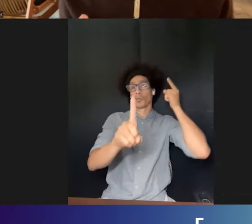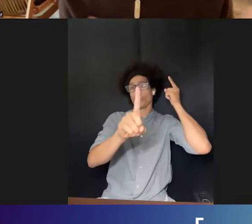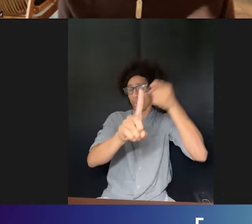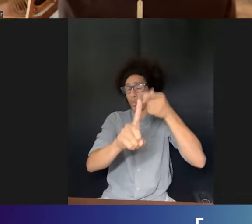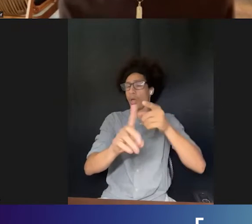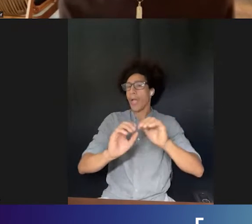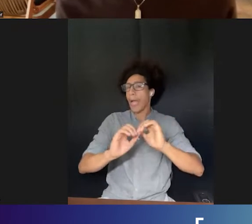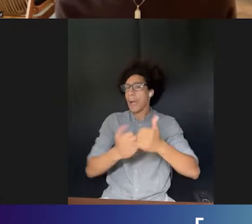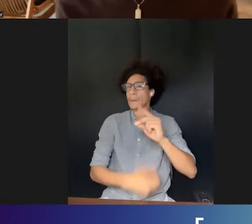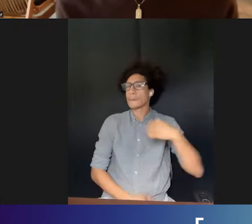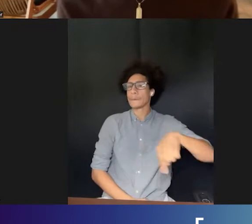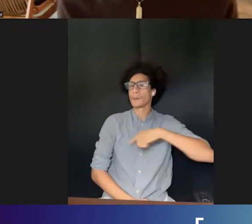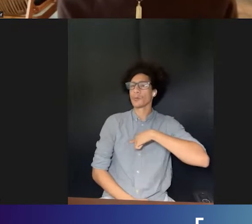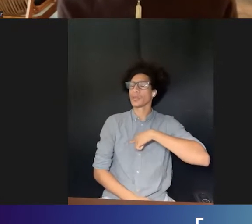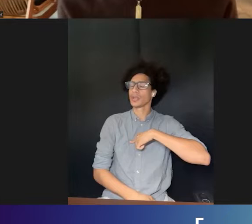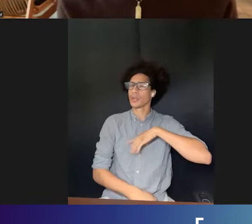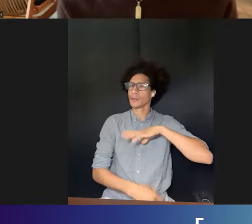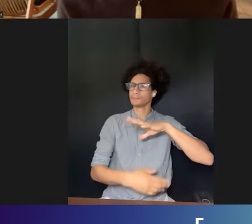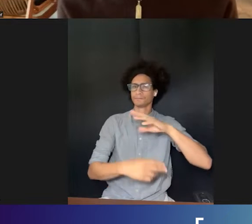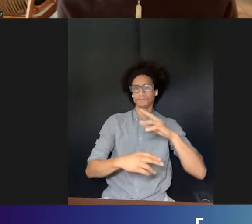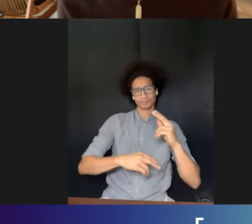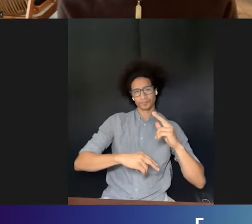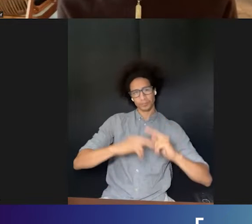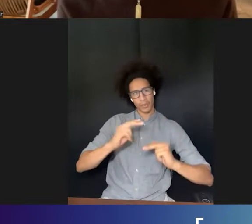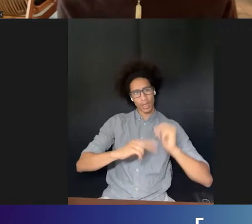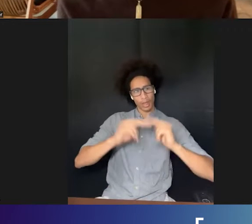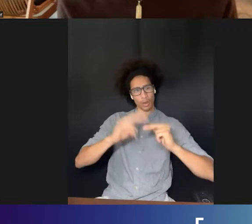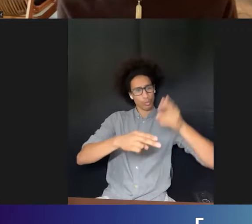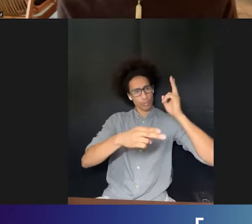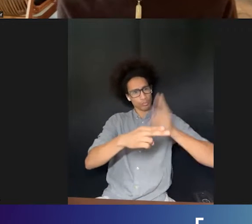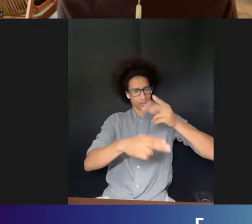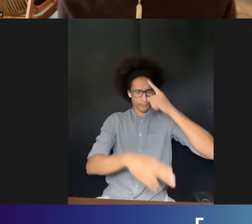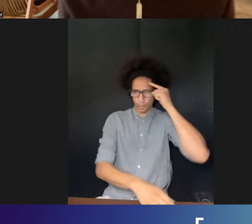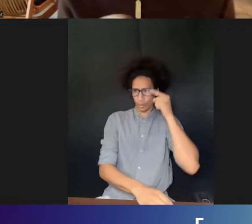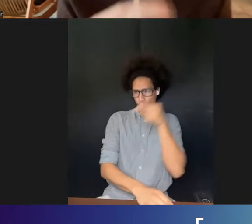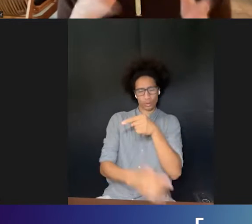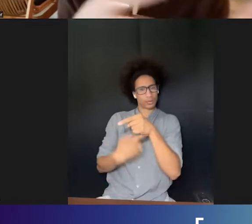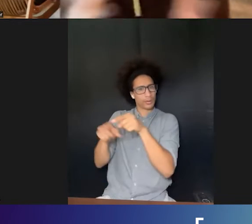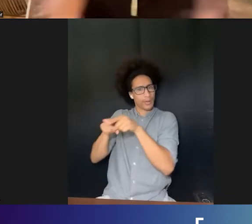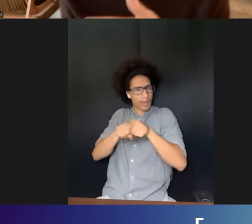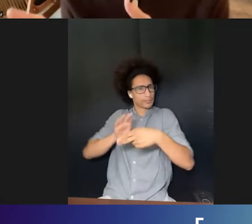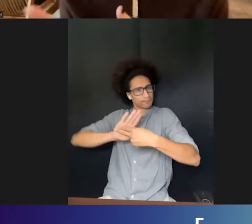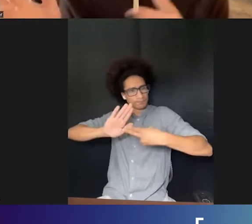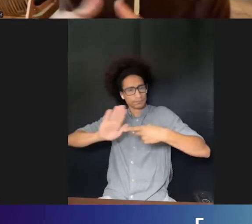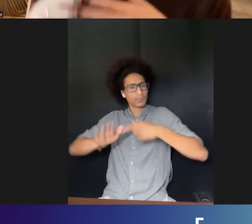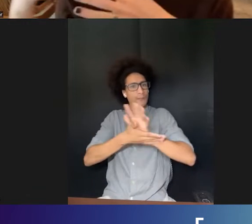to sort of build a reputation for her as a filmmaker? And so that's, you know, sort of is part and parcel of distribution.